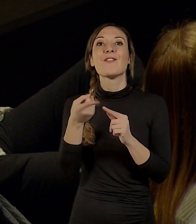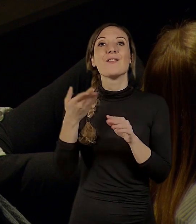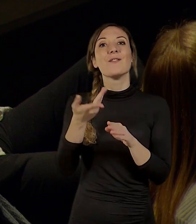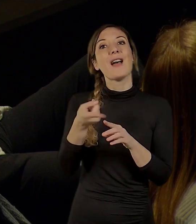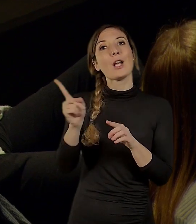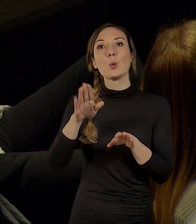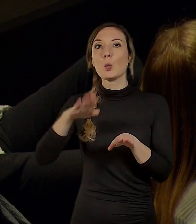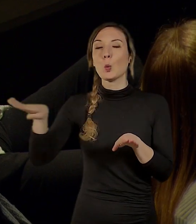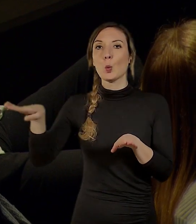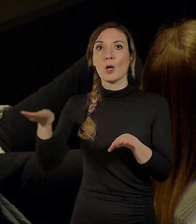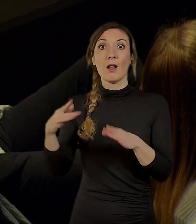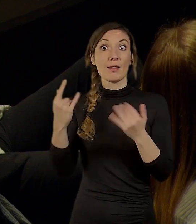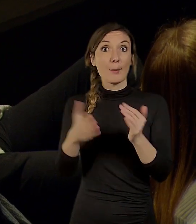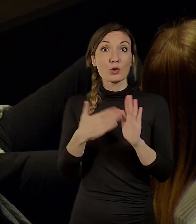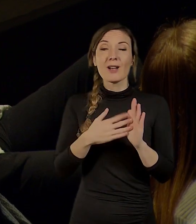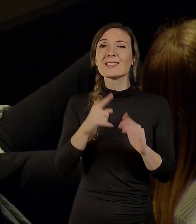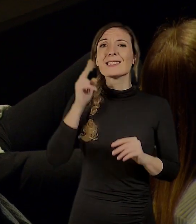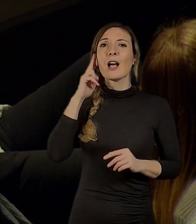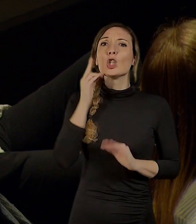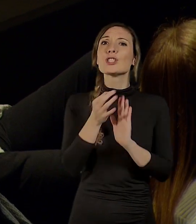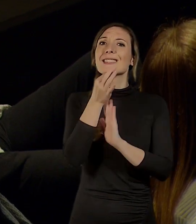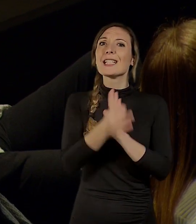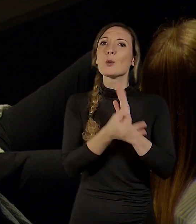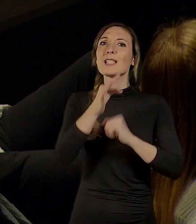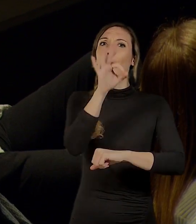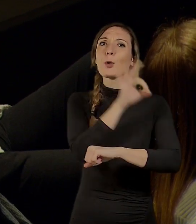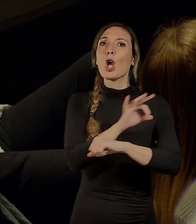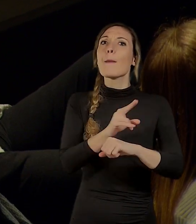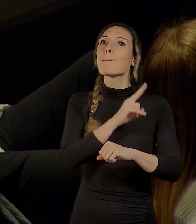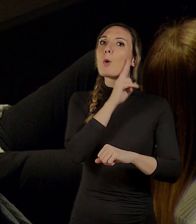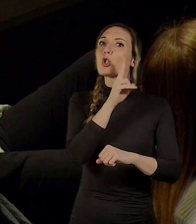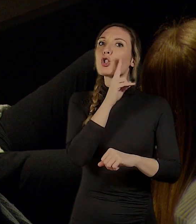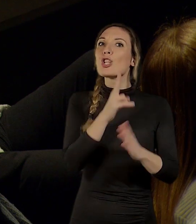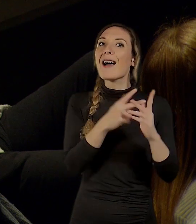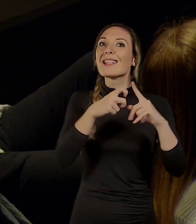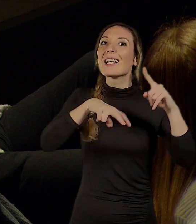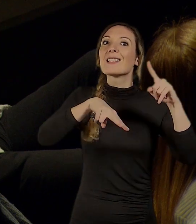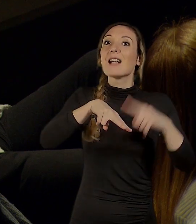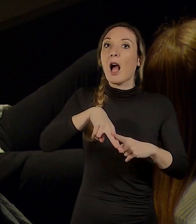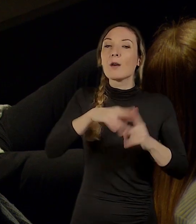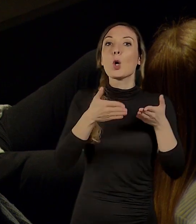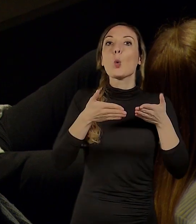under pressure from the residents of the neighboring block of flats, who installed